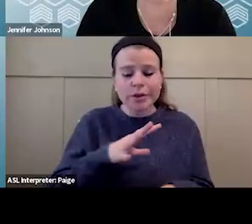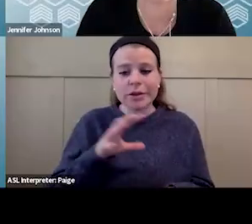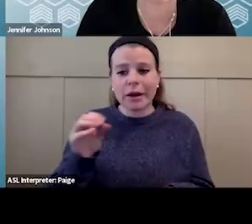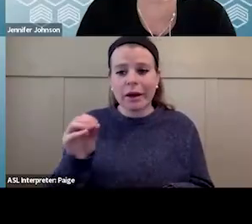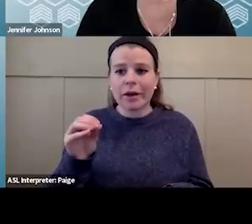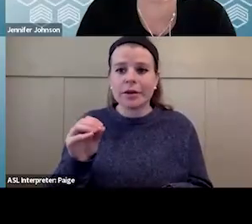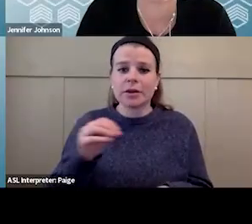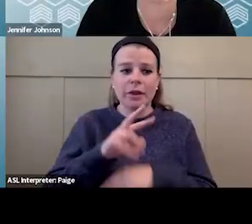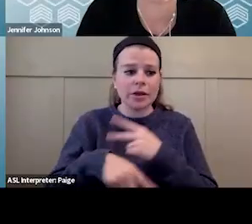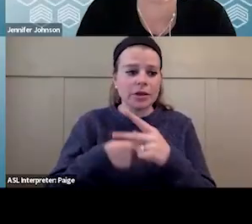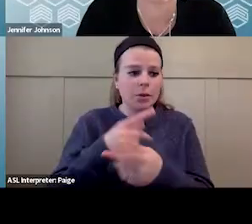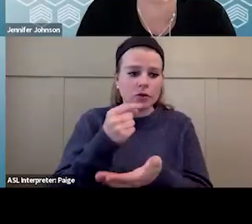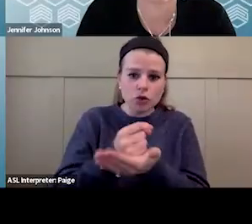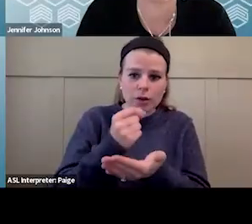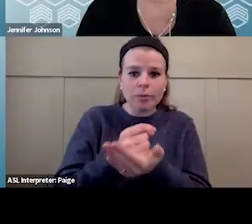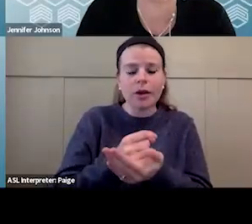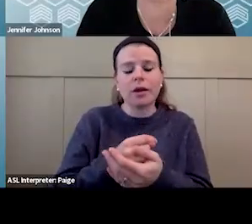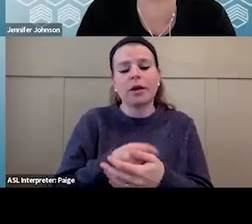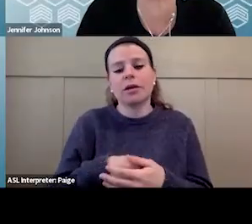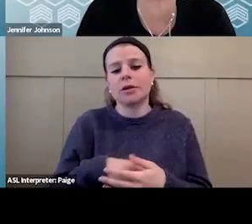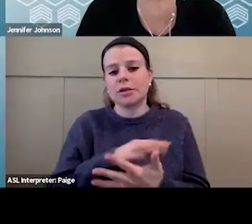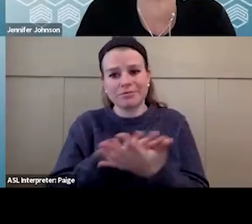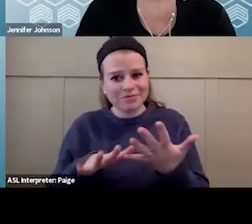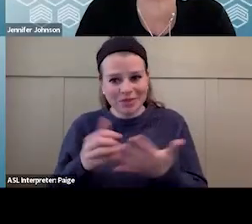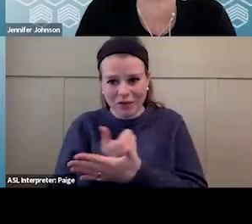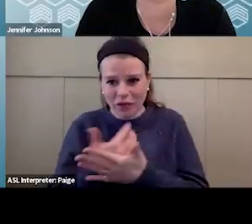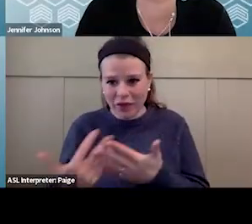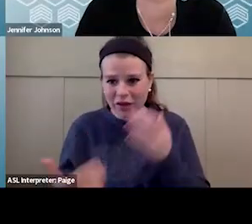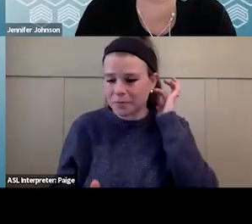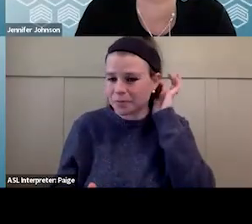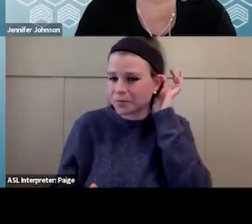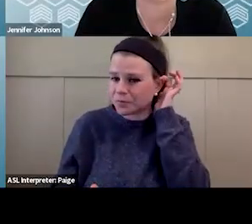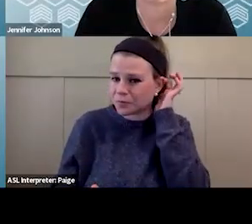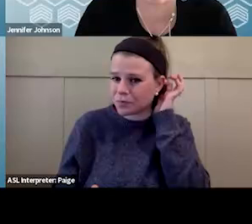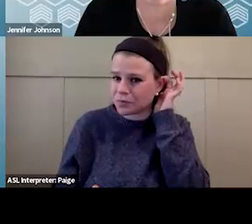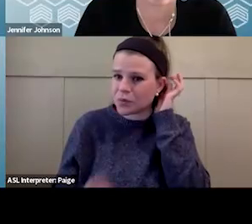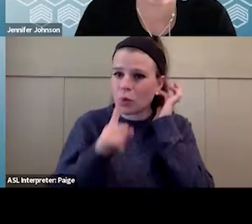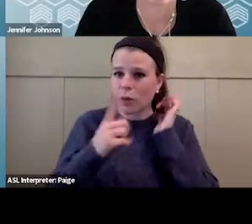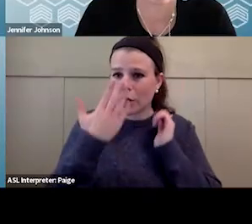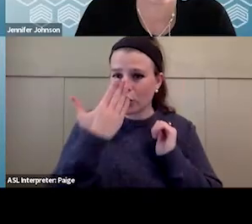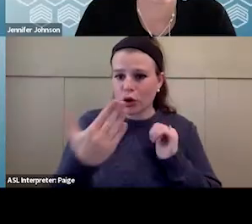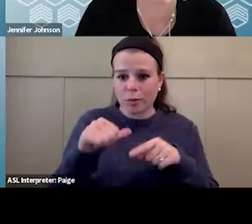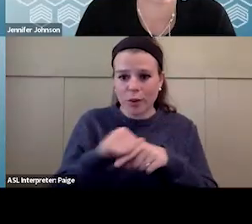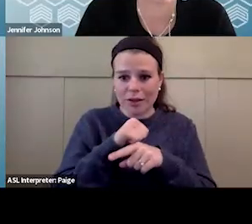the kind of treatment and therapy and really good practices that can help